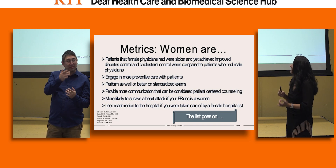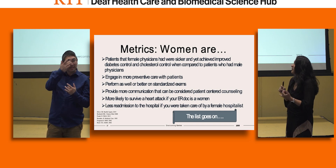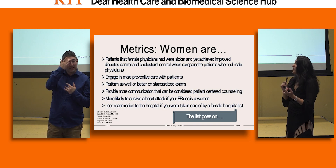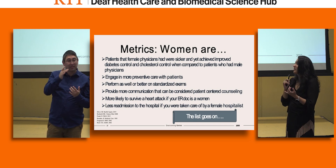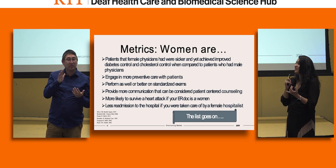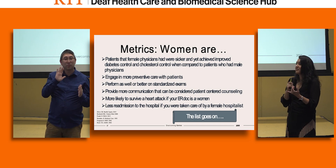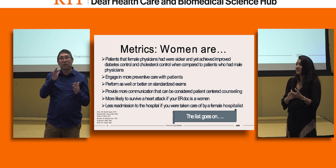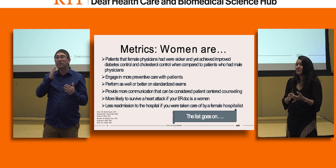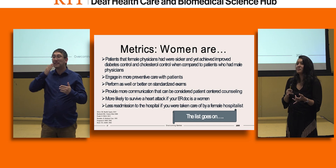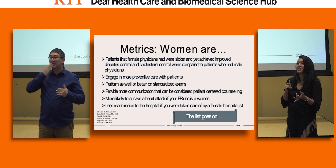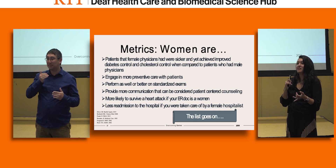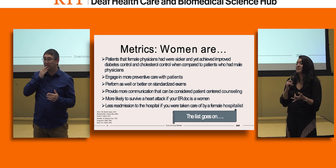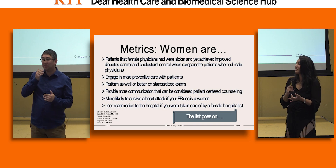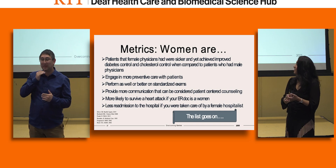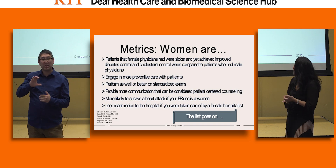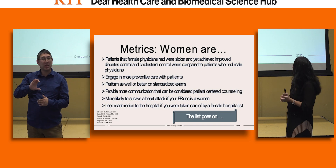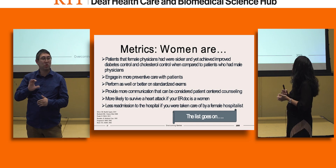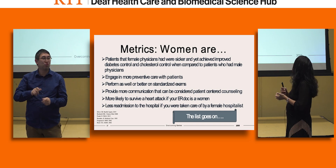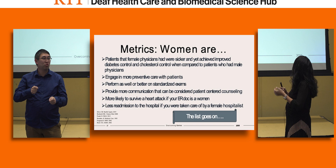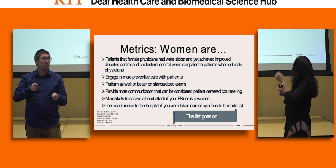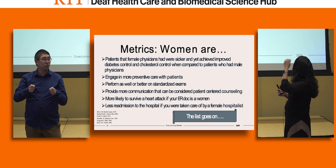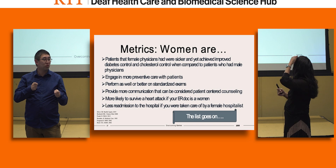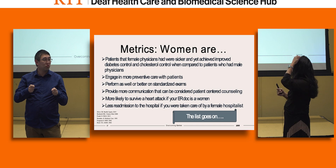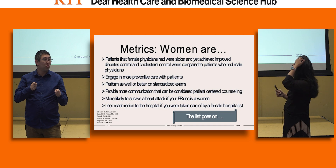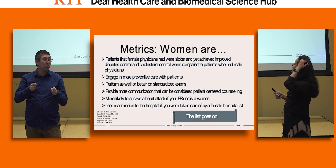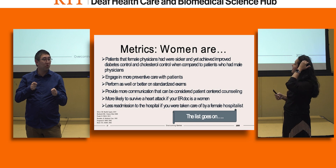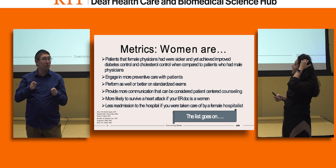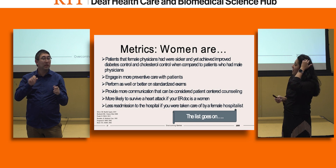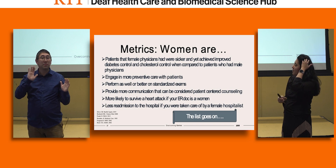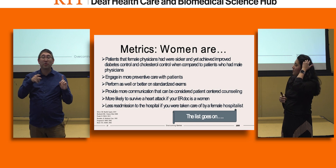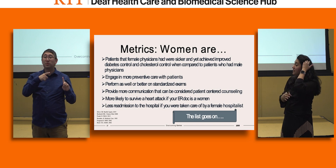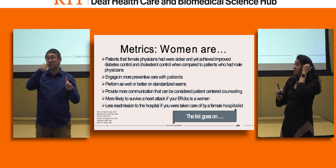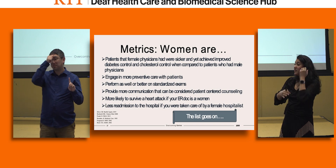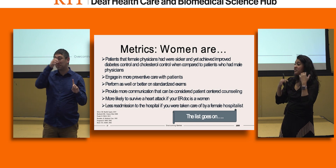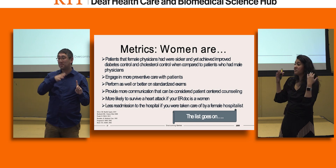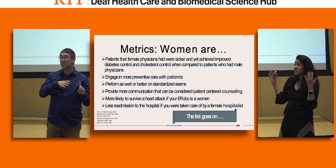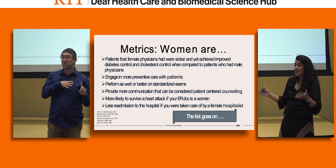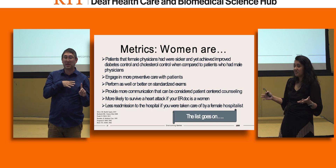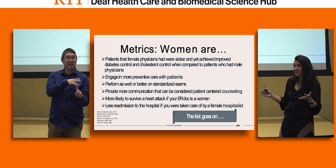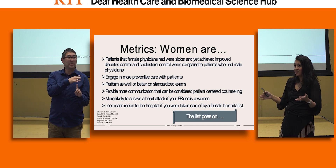in regards to diabetes and cholesterol control when compared to male physicians,